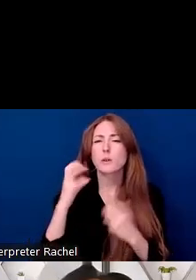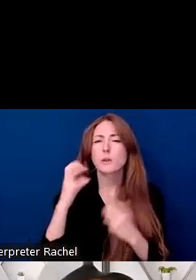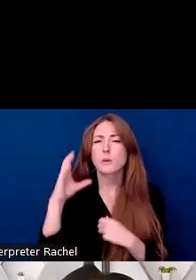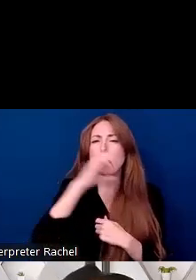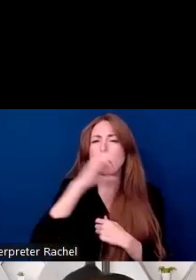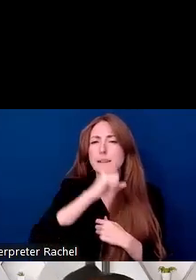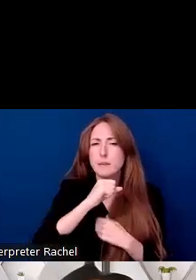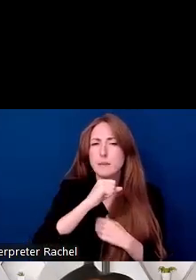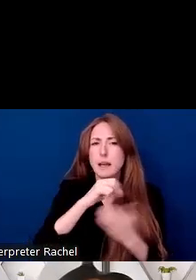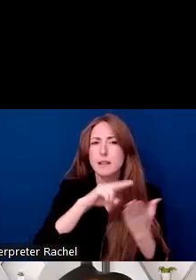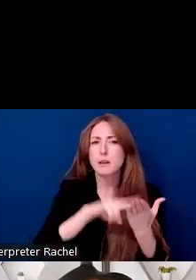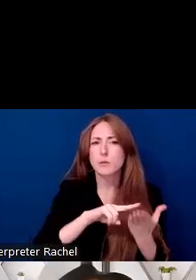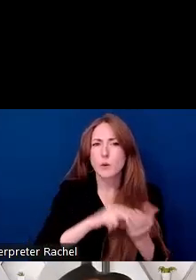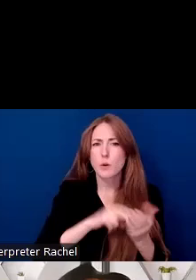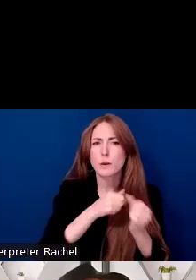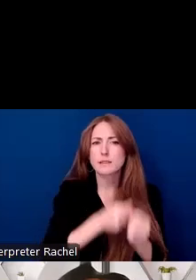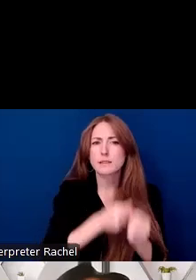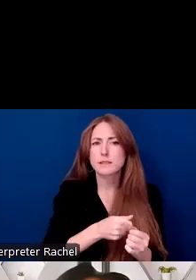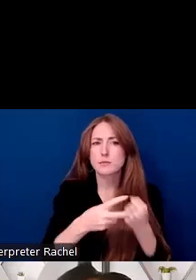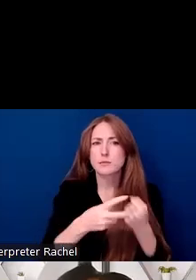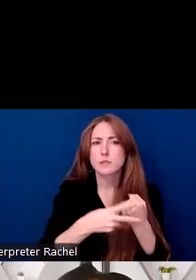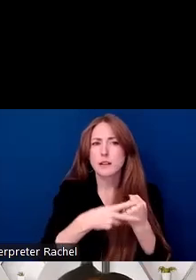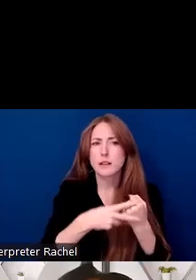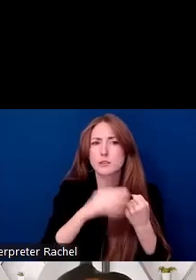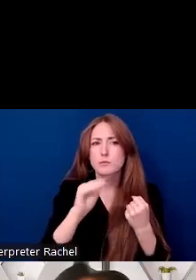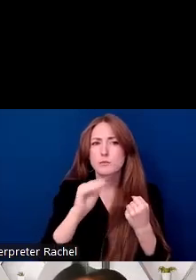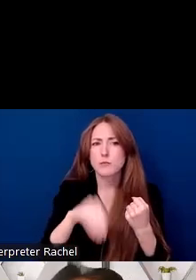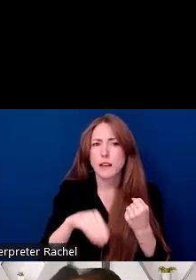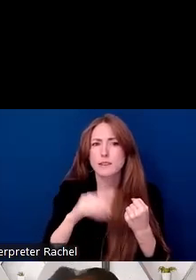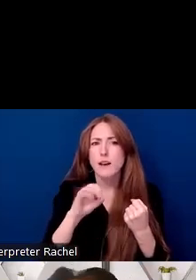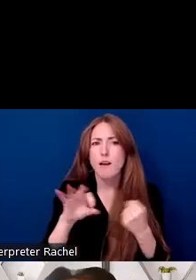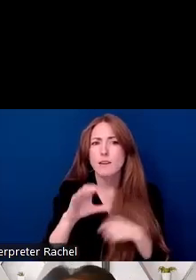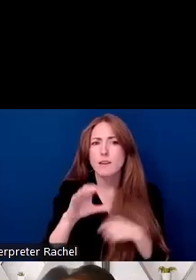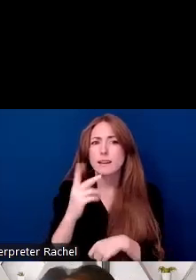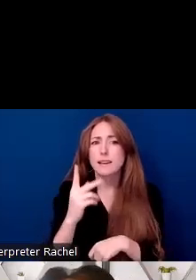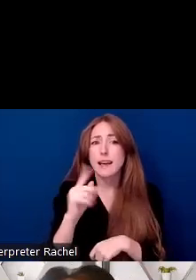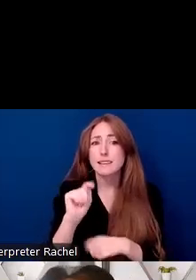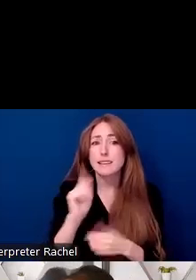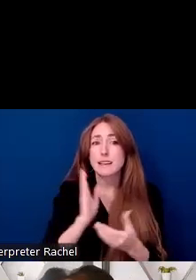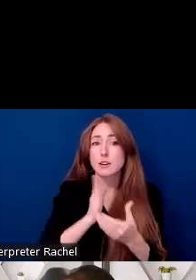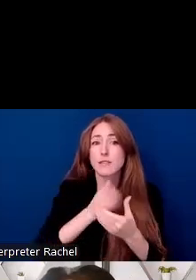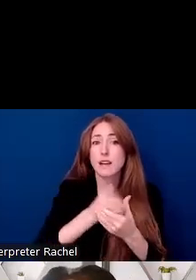interventions. Third, rehabilitation practitioners in charge of patients with musculoskeletal